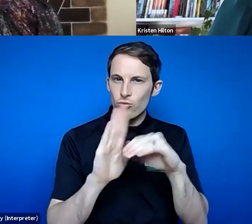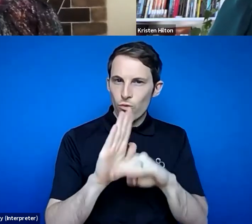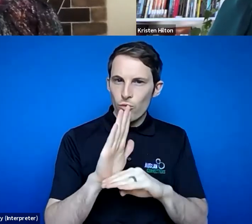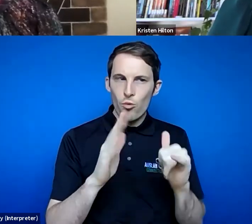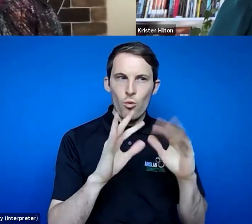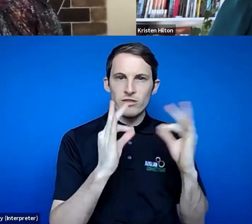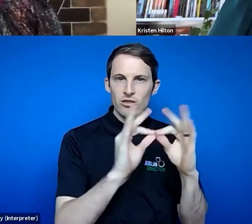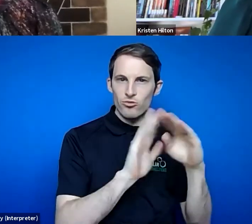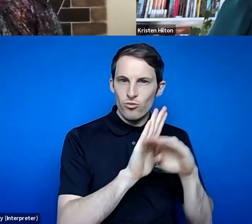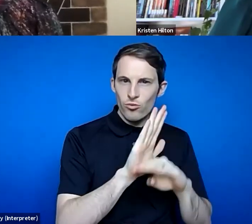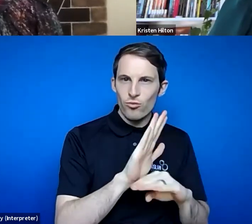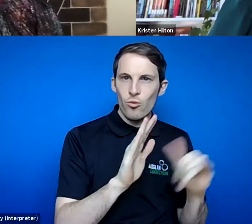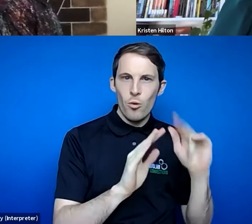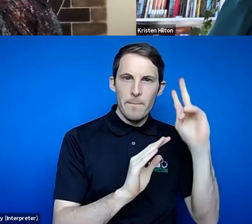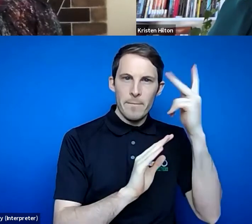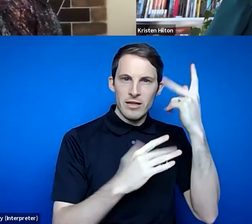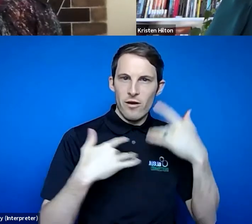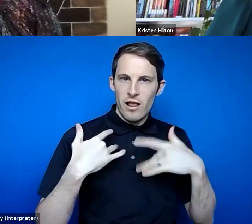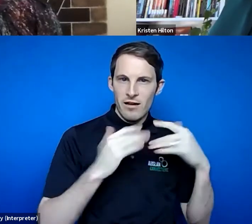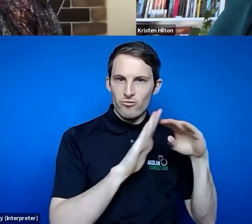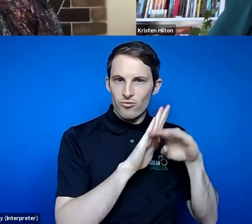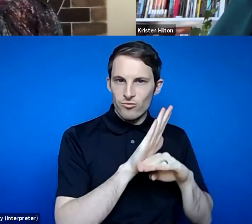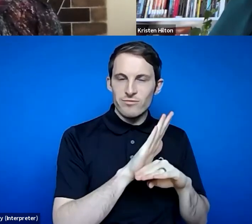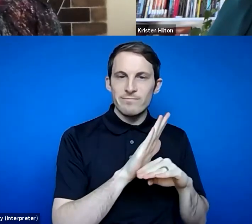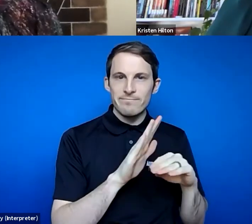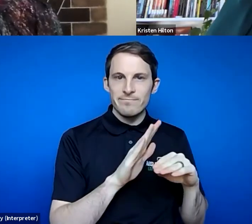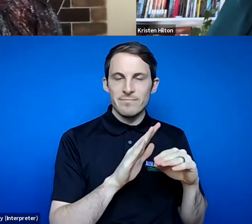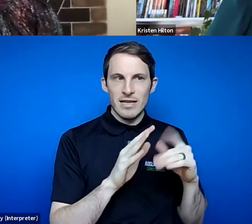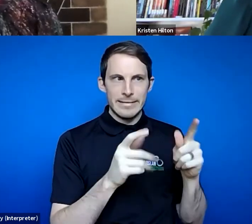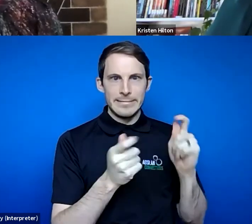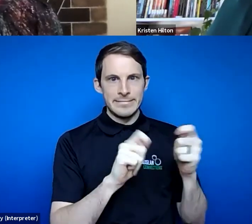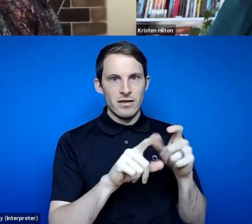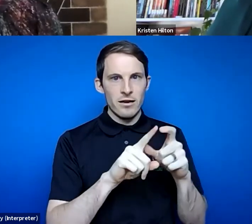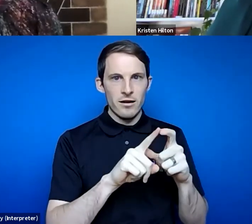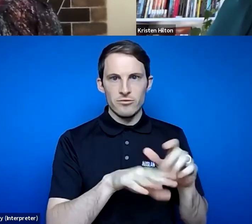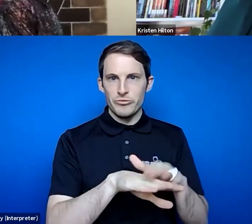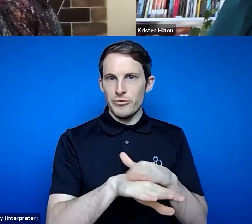that shape political life. I was wondering if you could tell us a little bit about how